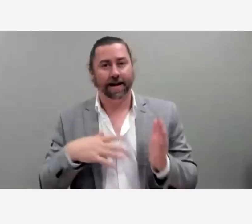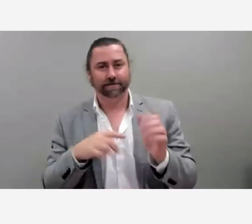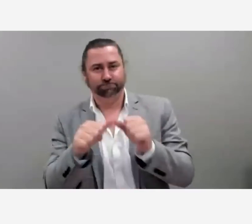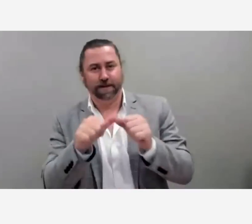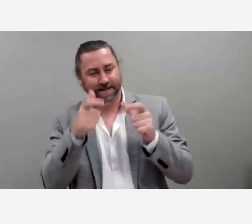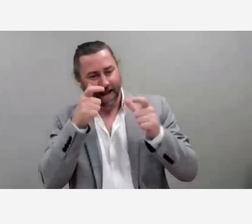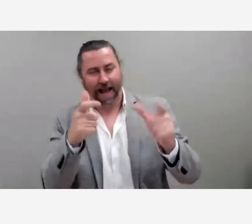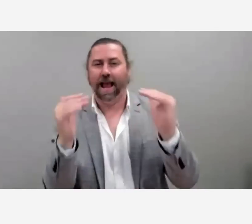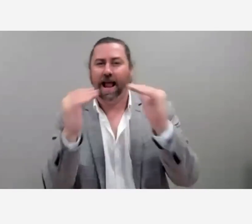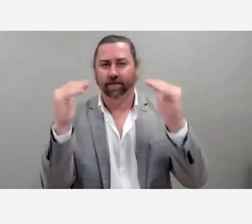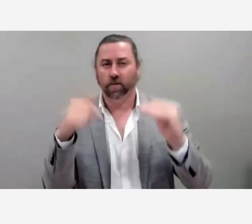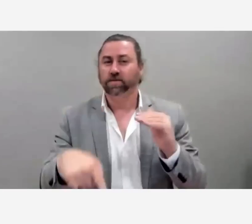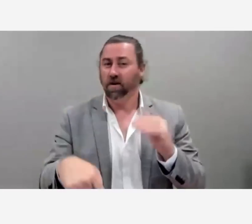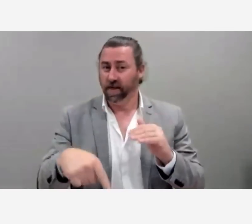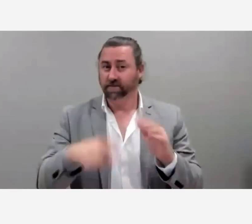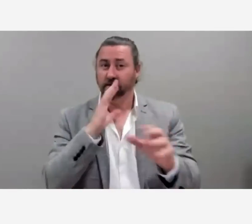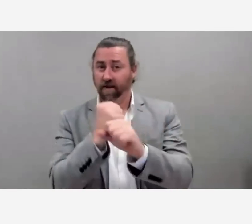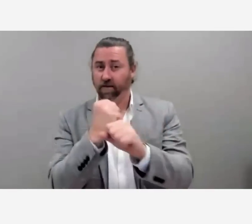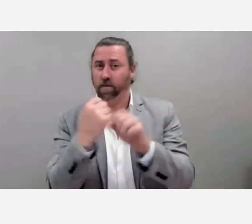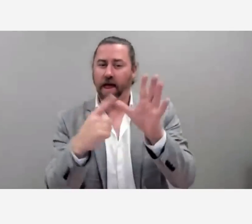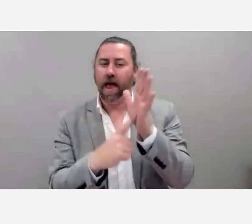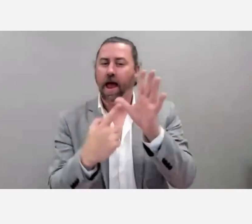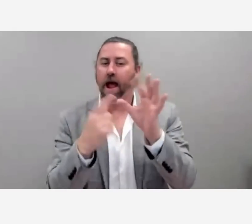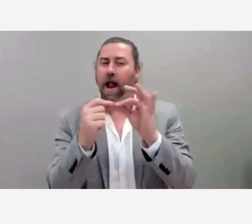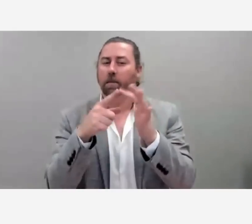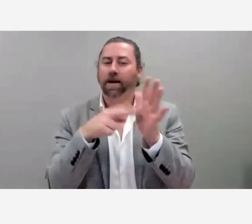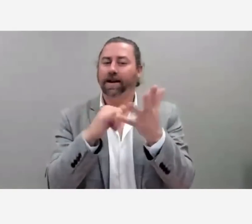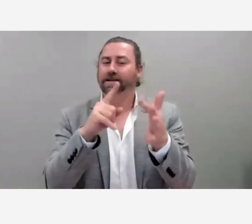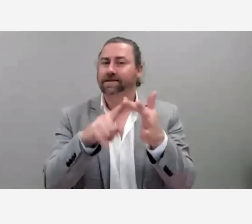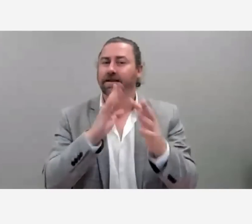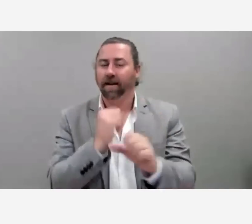The Albanese Labour Government is committed to meeting this challenge and delivering security,